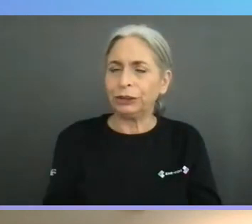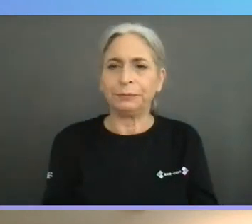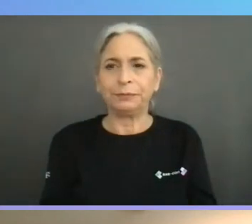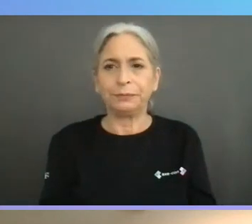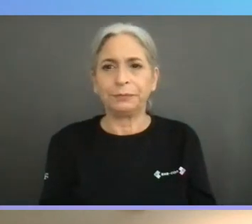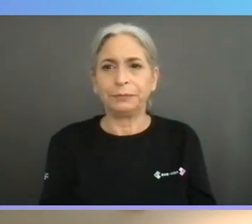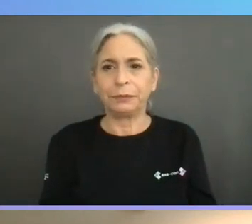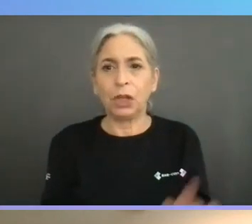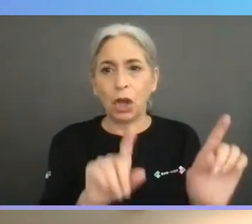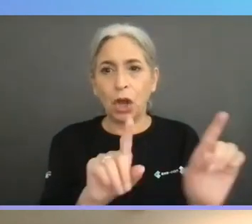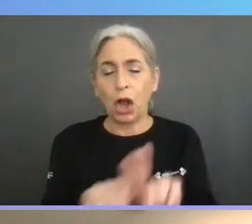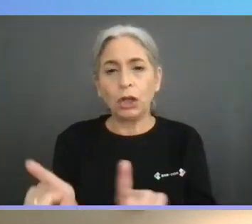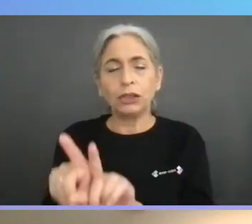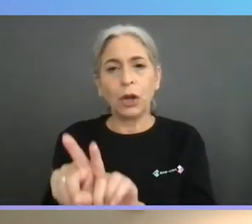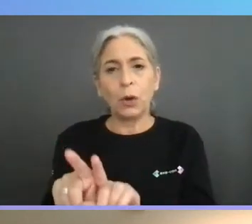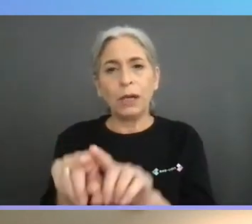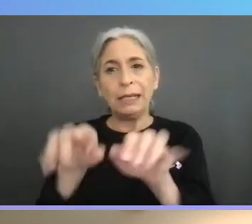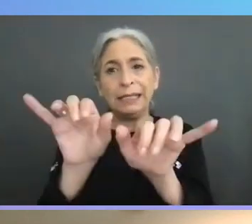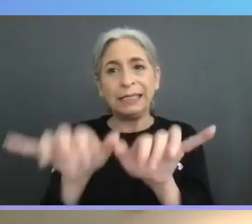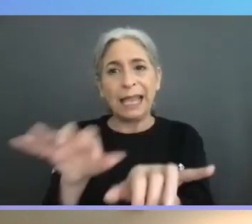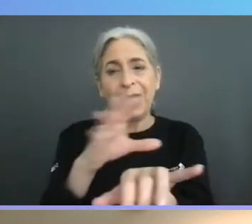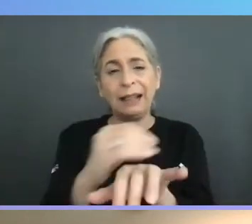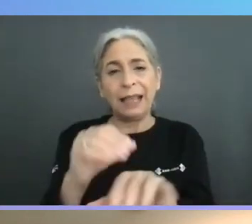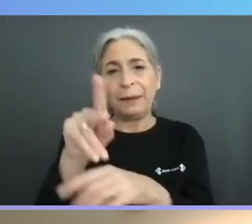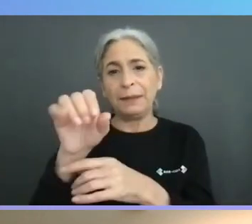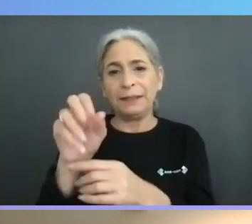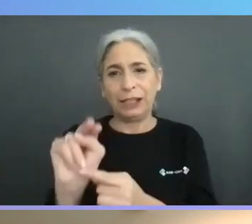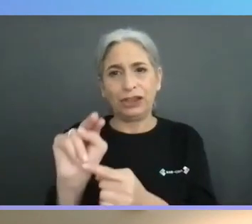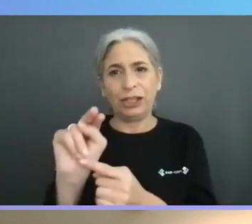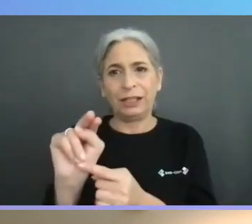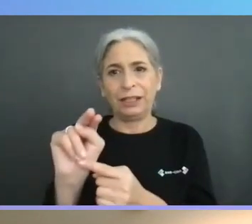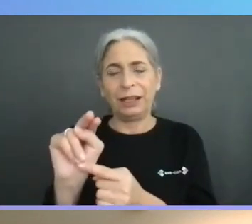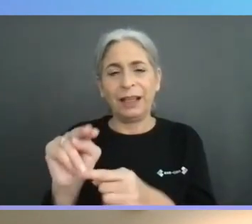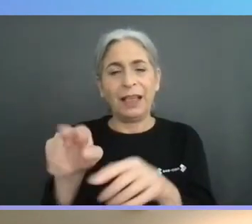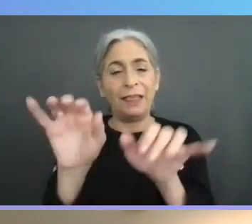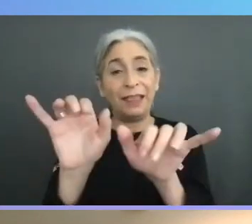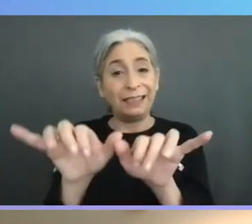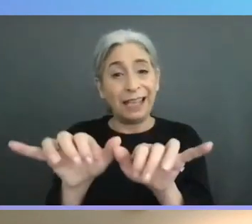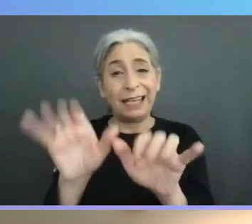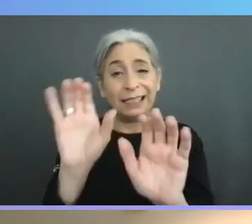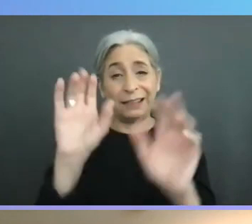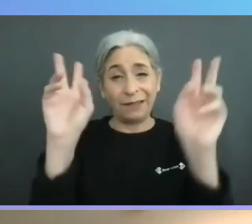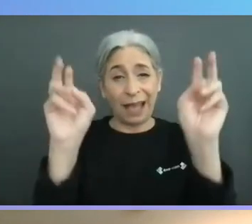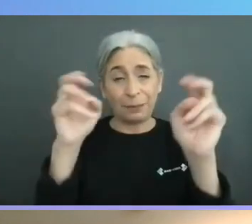position and the size of objects in the photo in general, or in